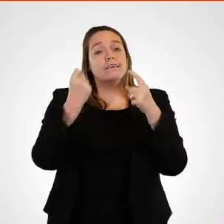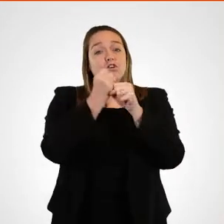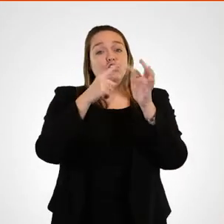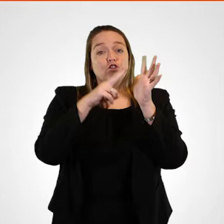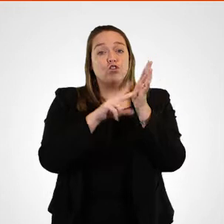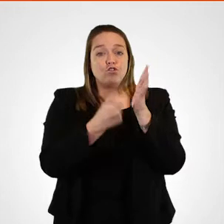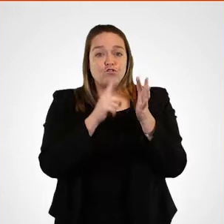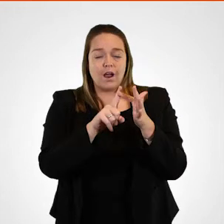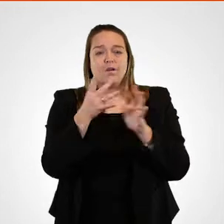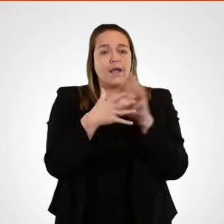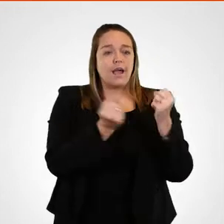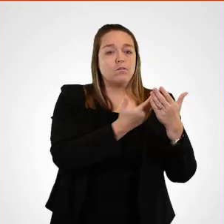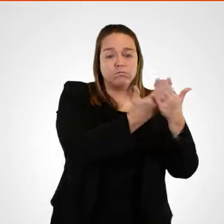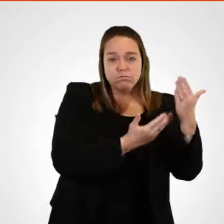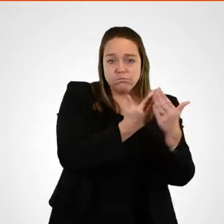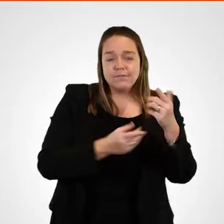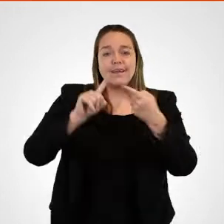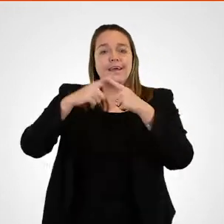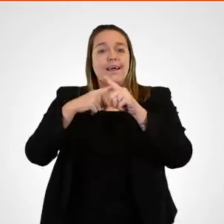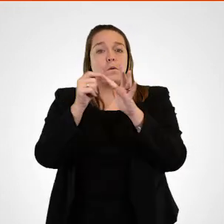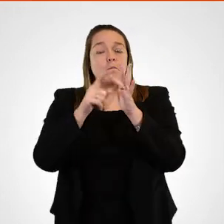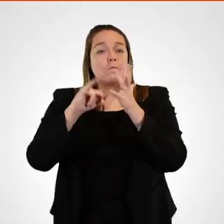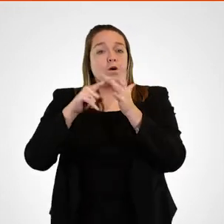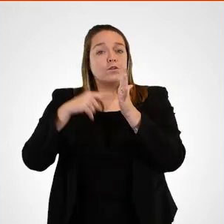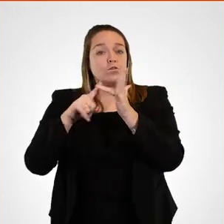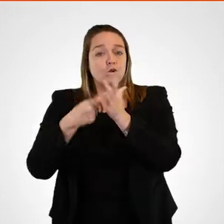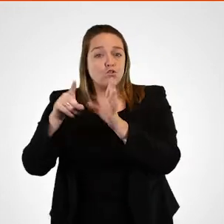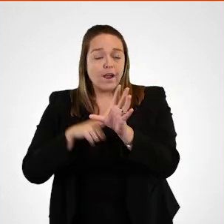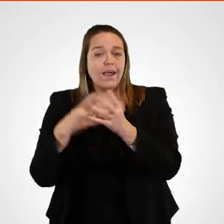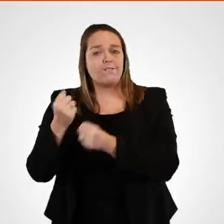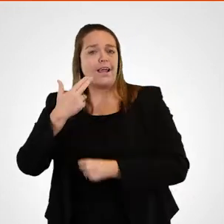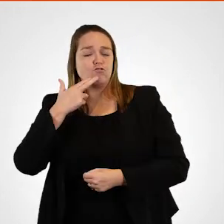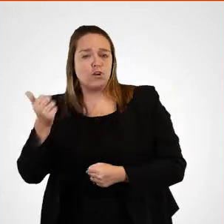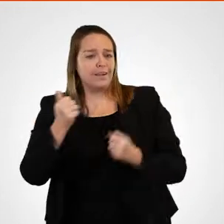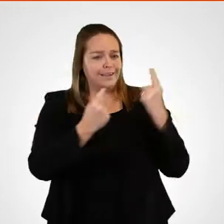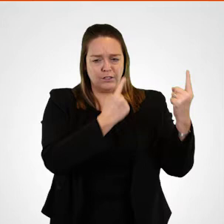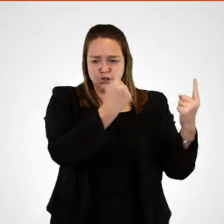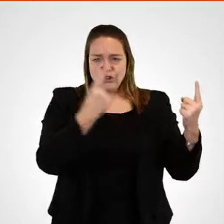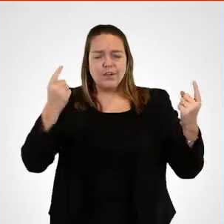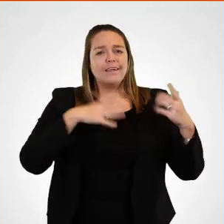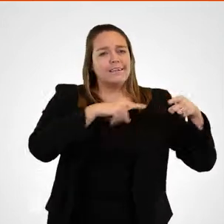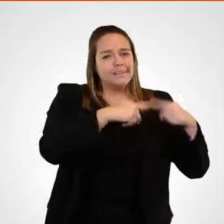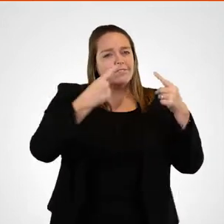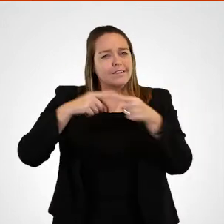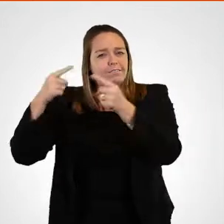such as narrative and expository and electronic, and each one of those require different strategies